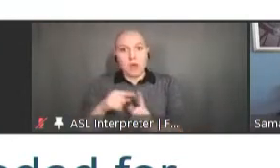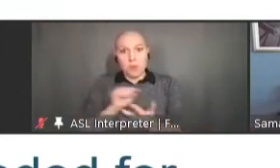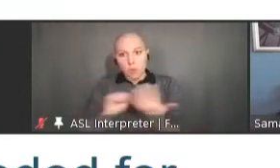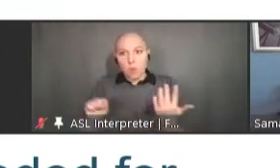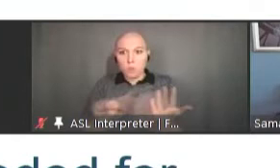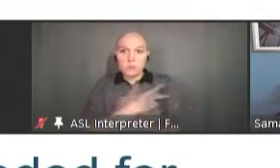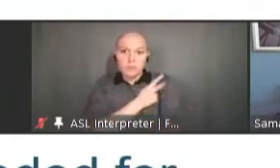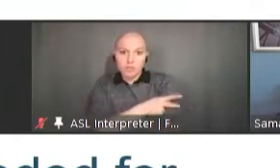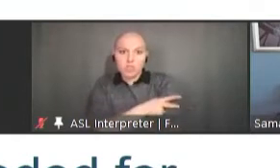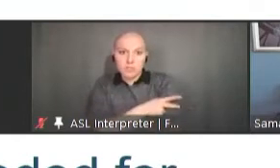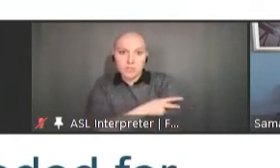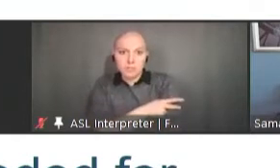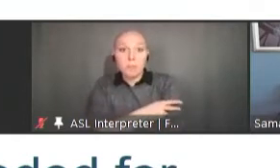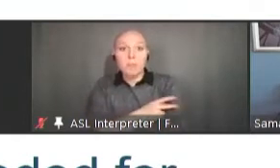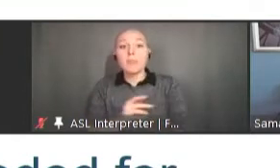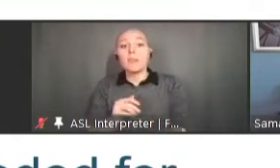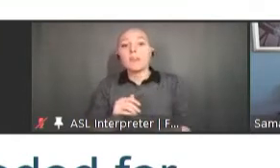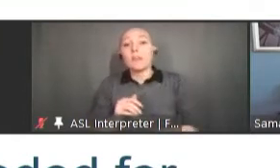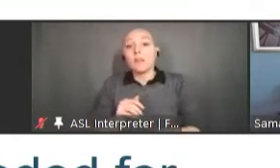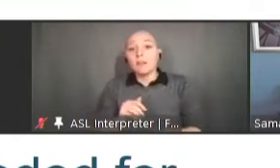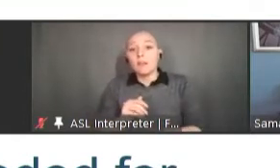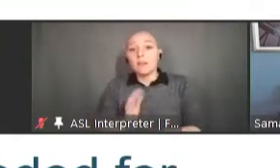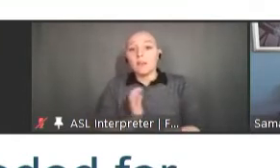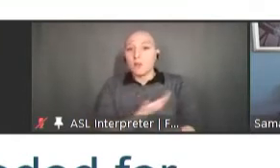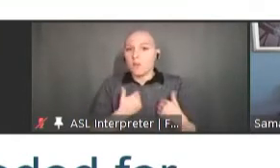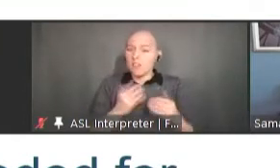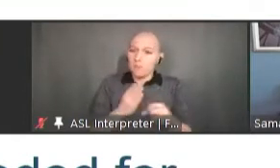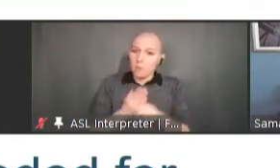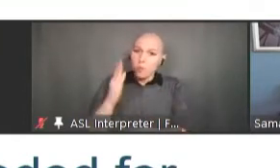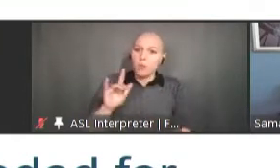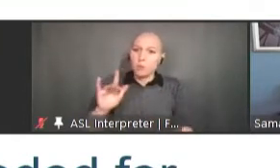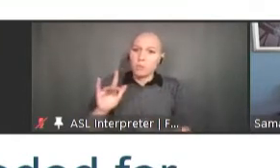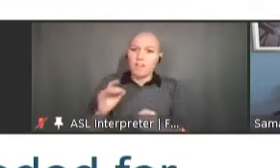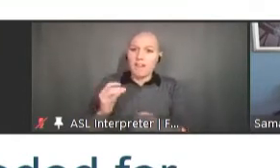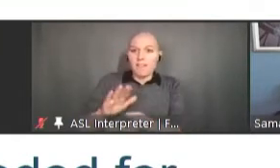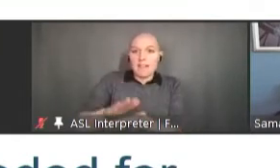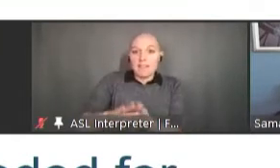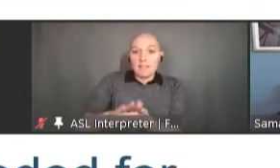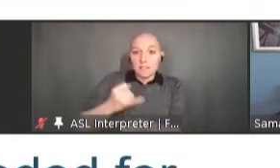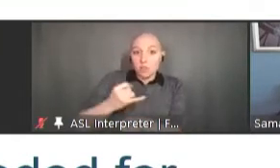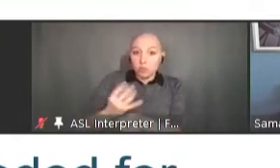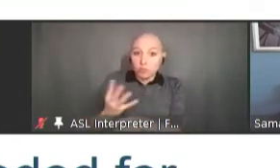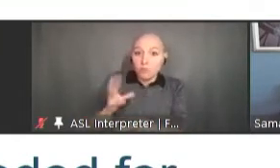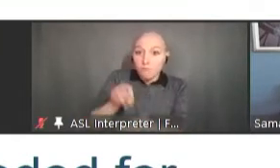which is comprised of 25 academic institutions, is actively exploring these questions.